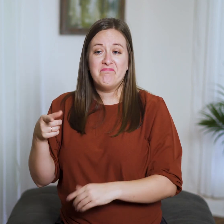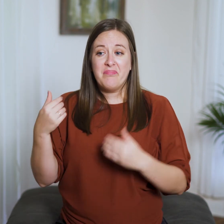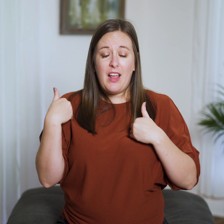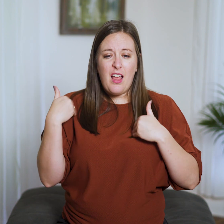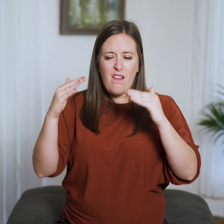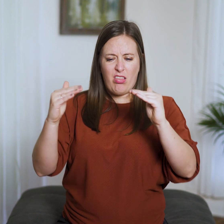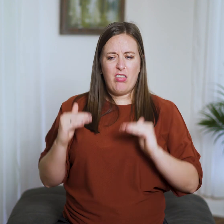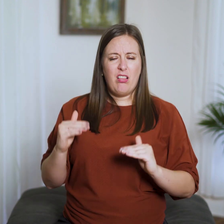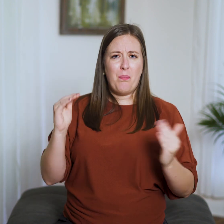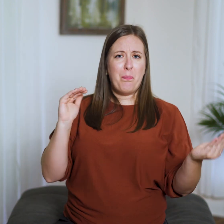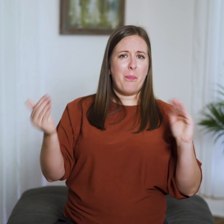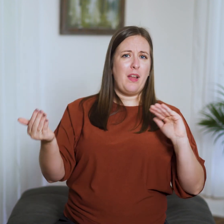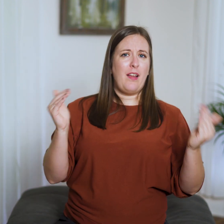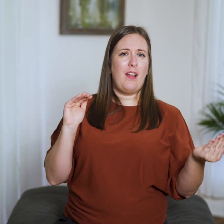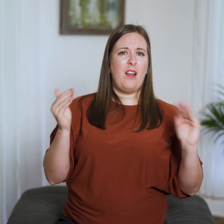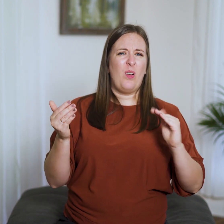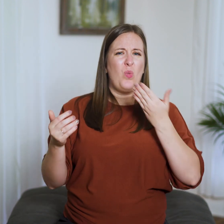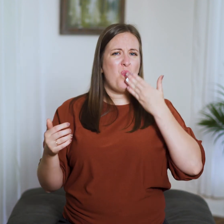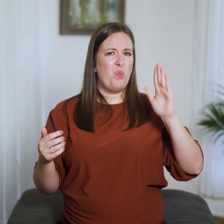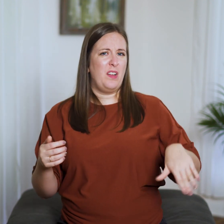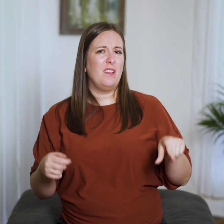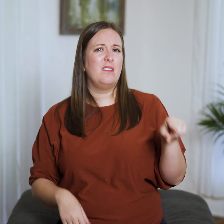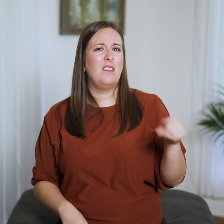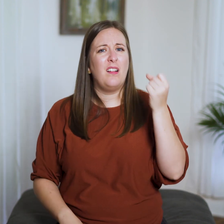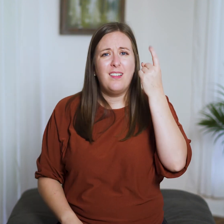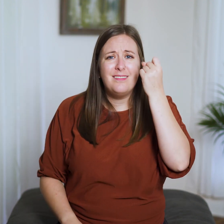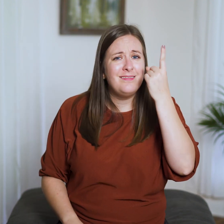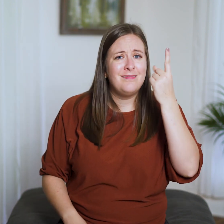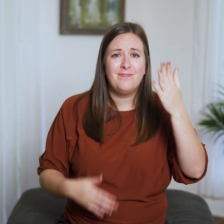Even when the upright have less than the wicked,